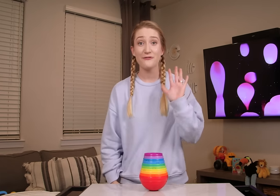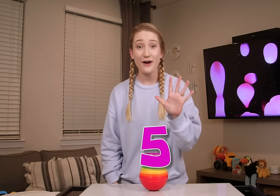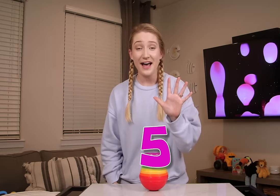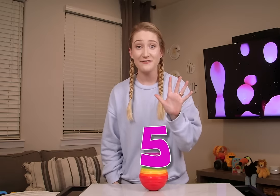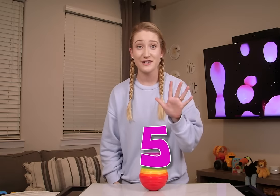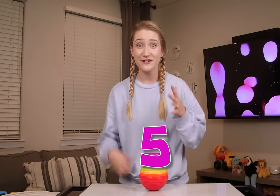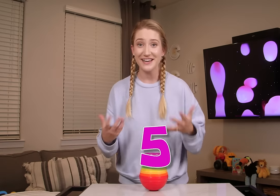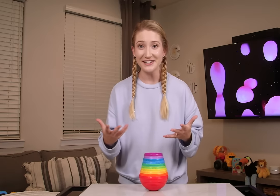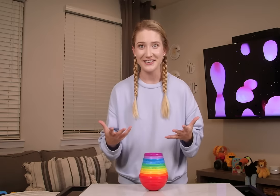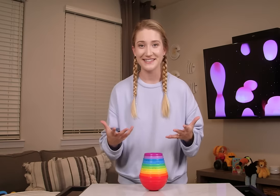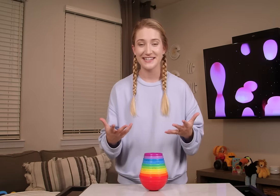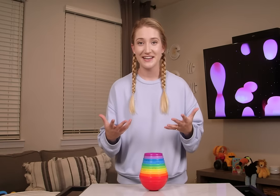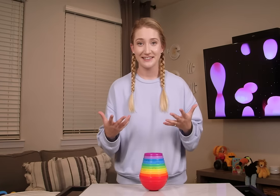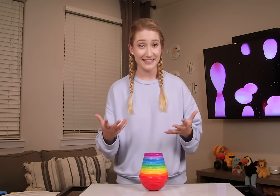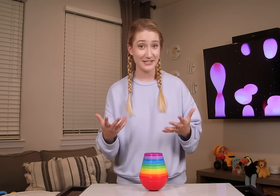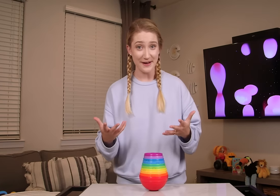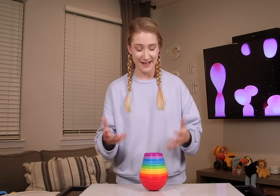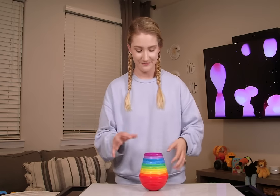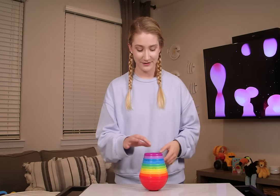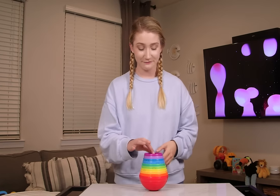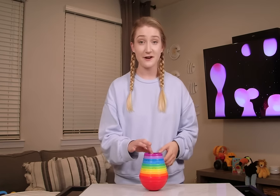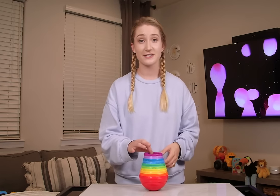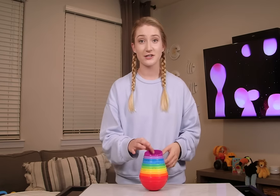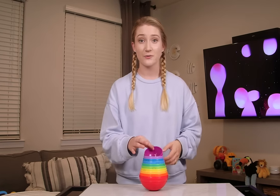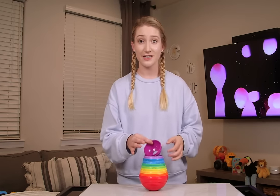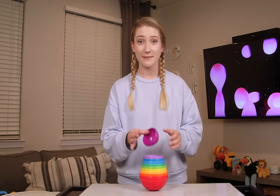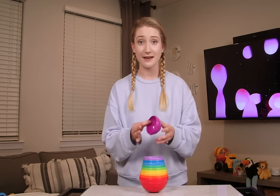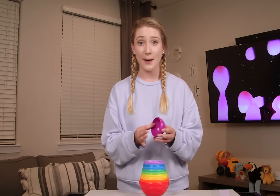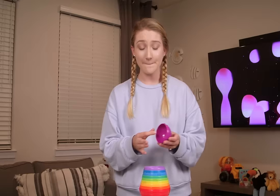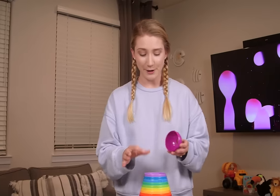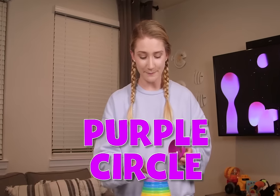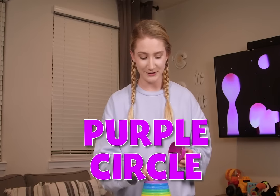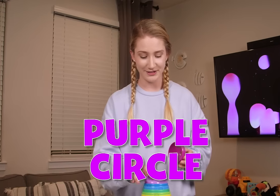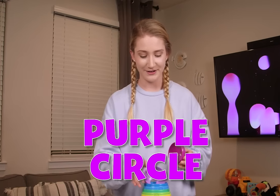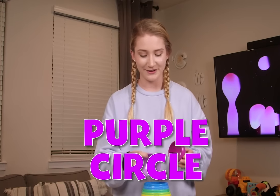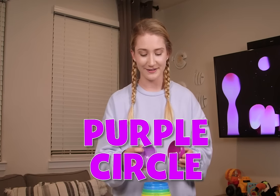five different colors! Let's do it. First, we're gonna make a purple circle.